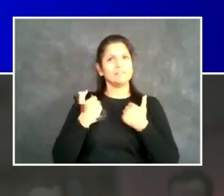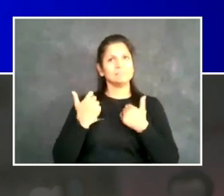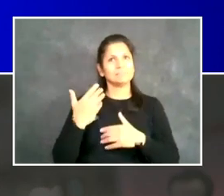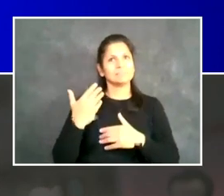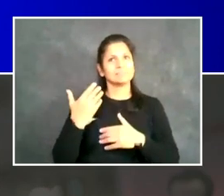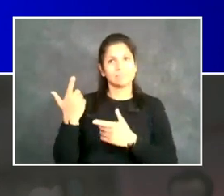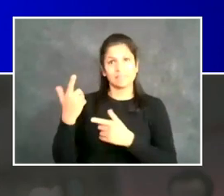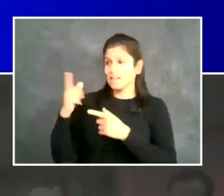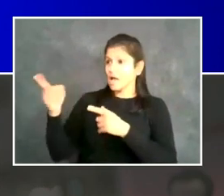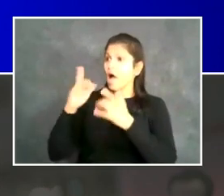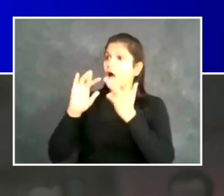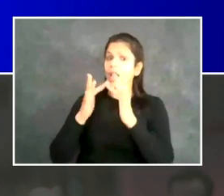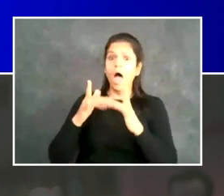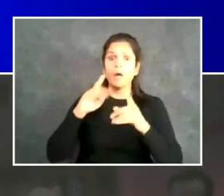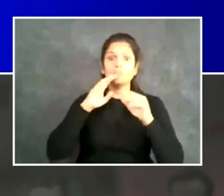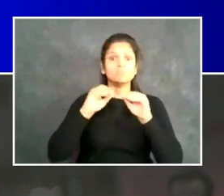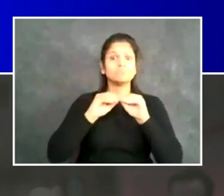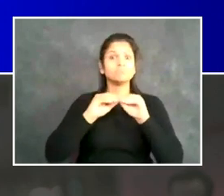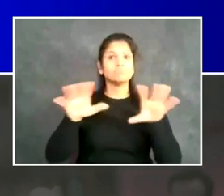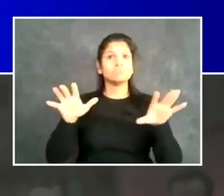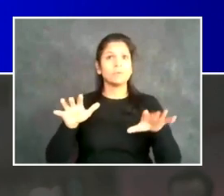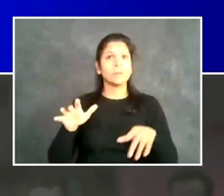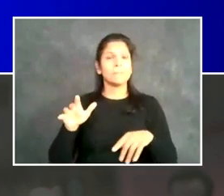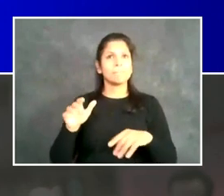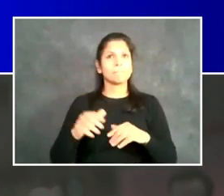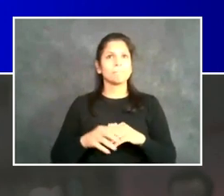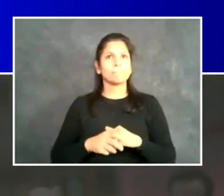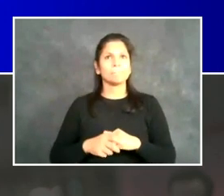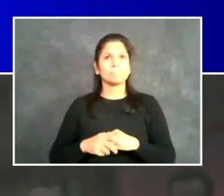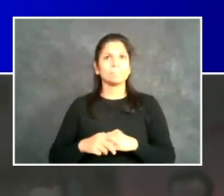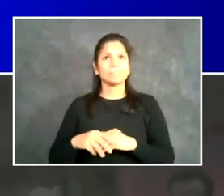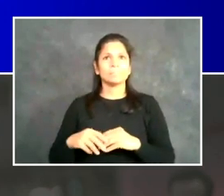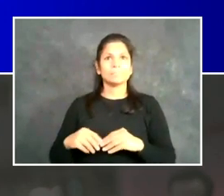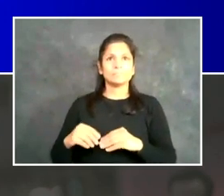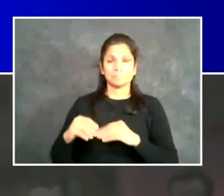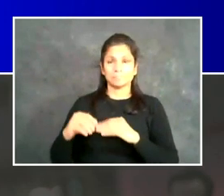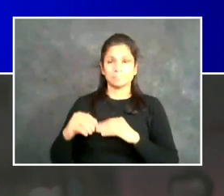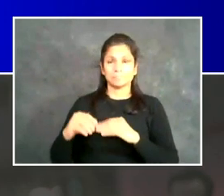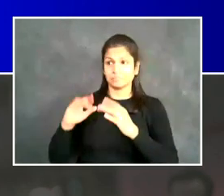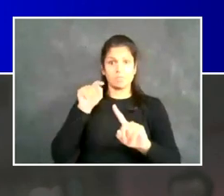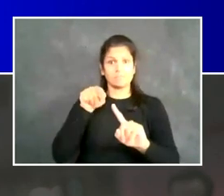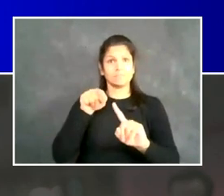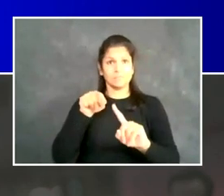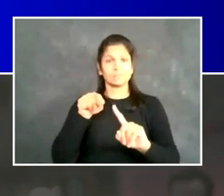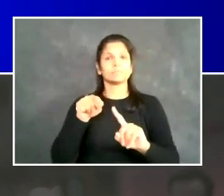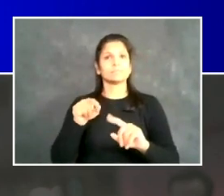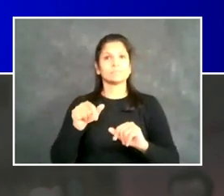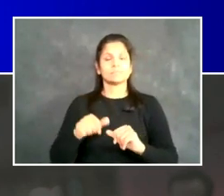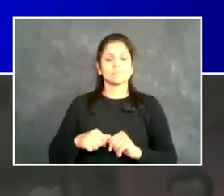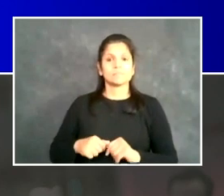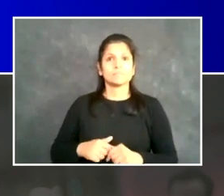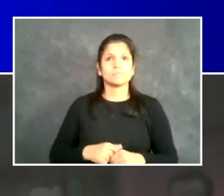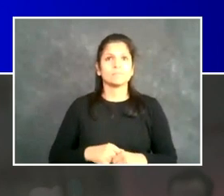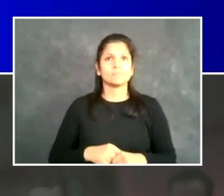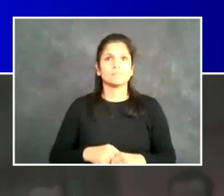BUT THERE ARE SOME THINGS THAT WE NEED TO MAKE AVAILABLE TO PEOPLE ONLINE THAT COULD REALLY CHANGE THEIR LIVES FOR THE